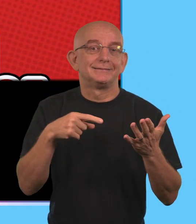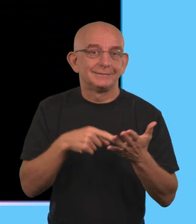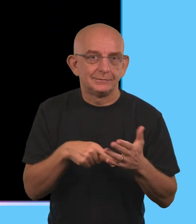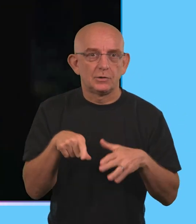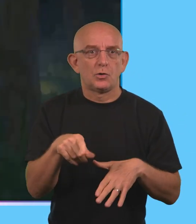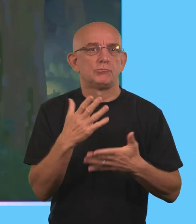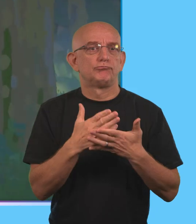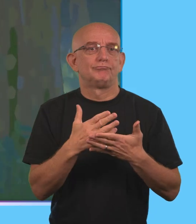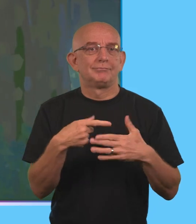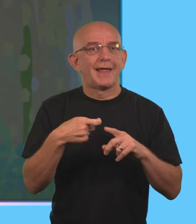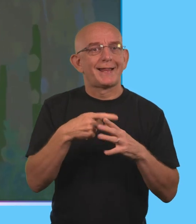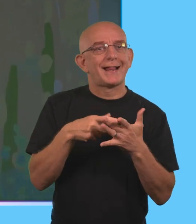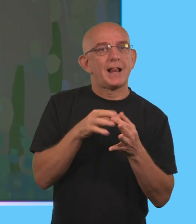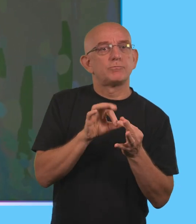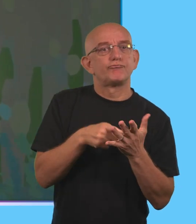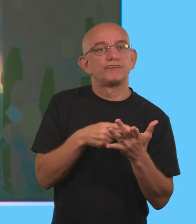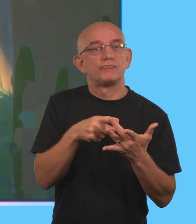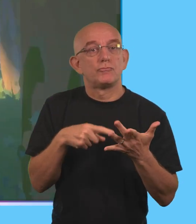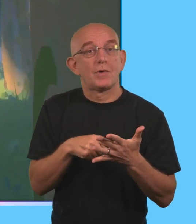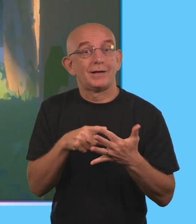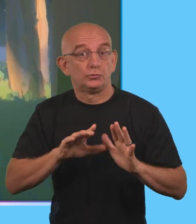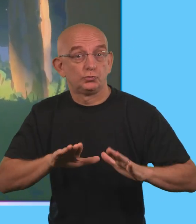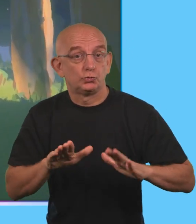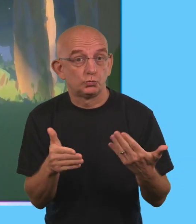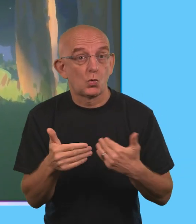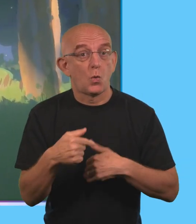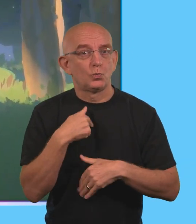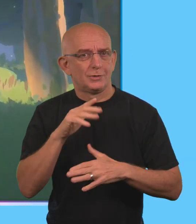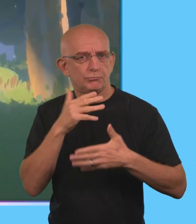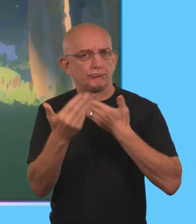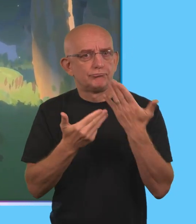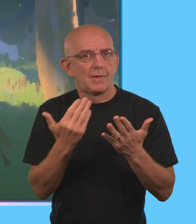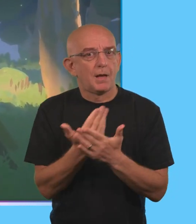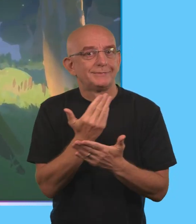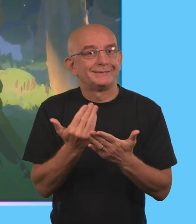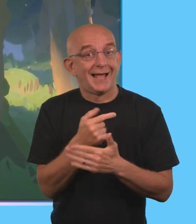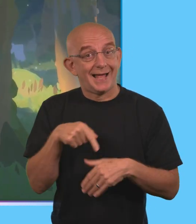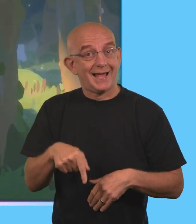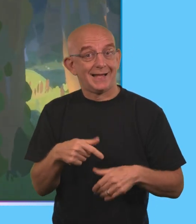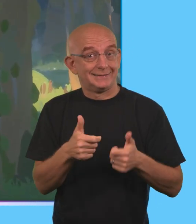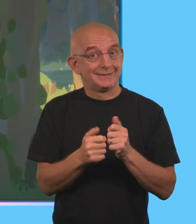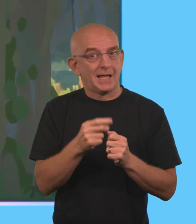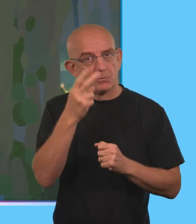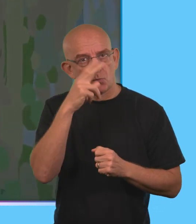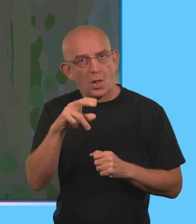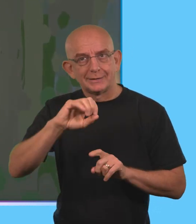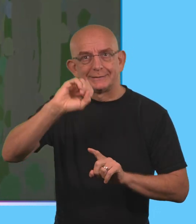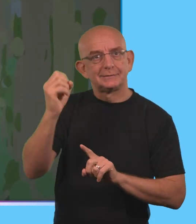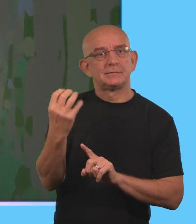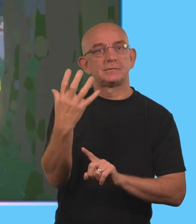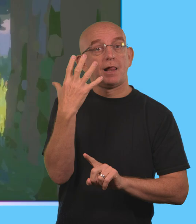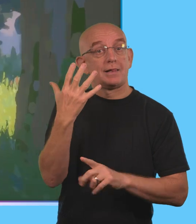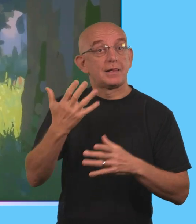Hi, we're Krillbite Studio and we wanted to give you guys an update on our game Sunlight.